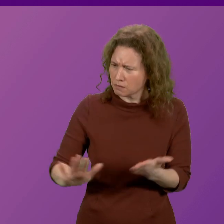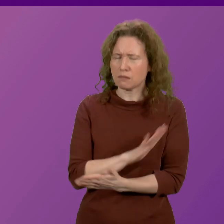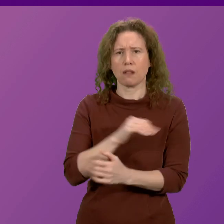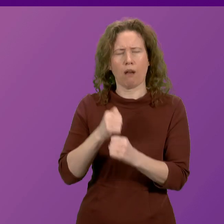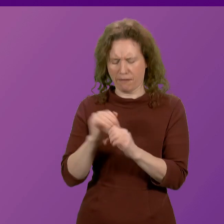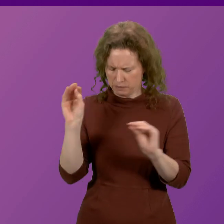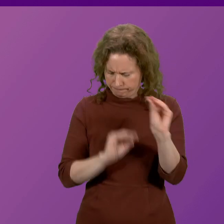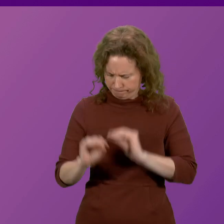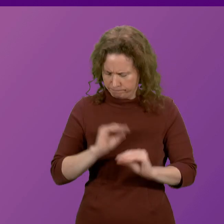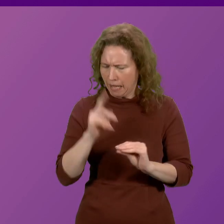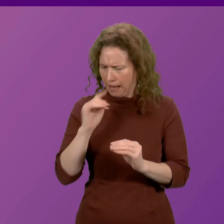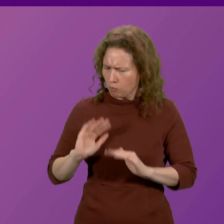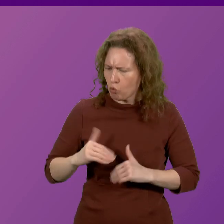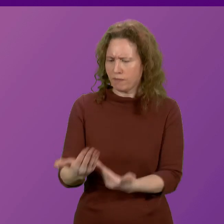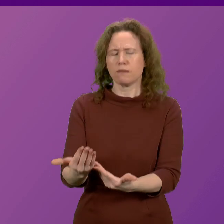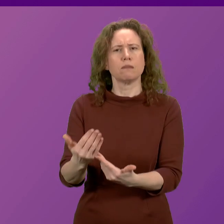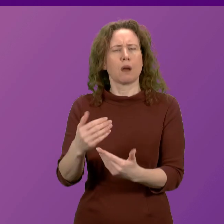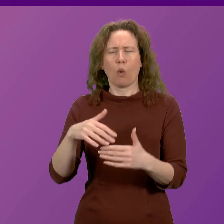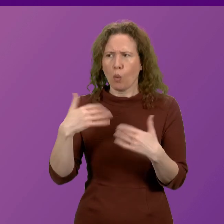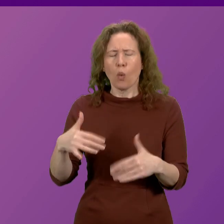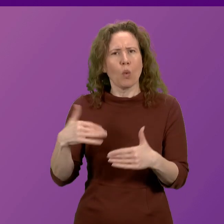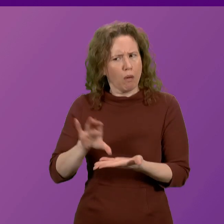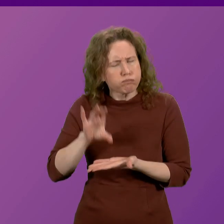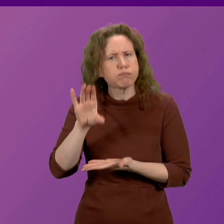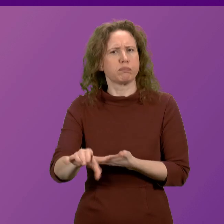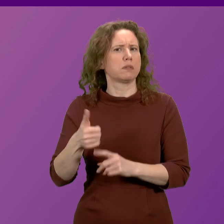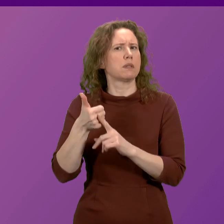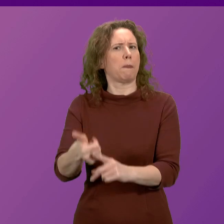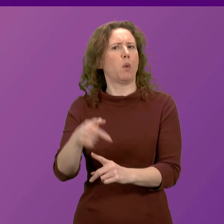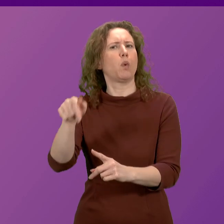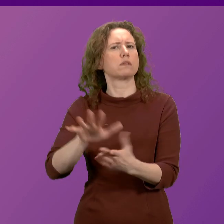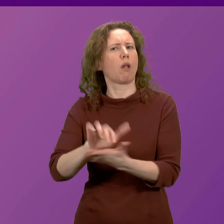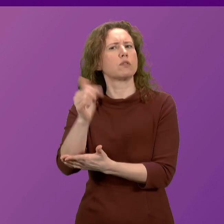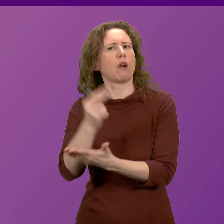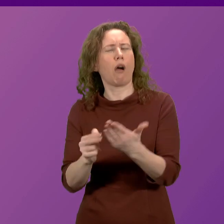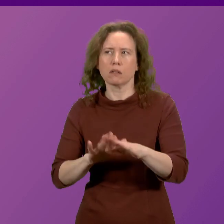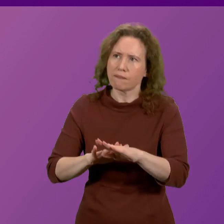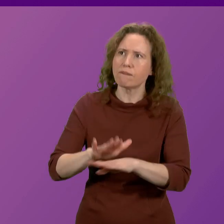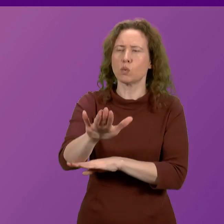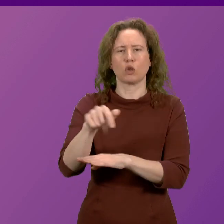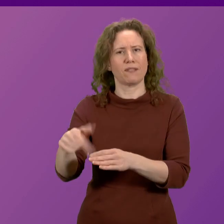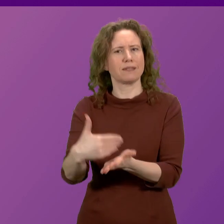able to make such a formidable financial contribution to the future of the sector.